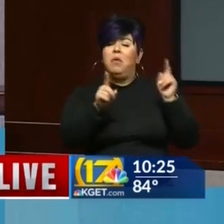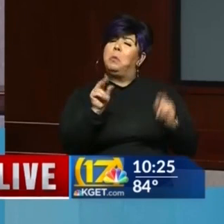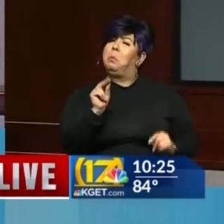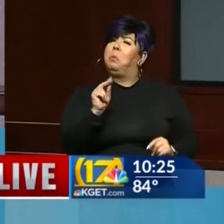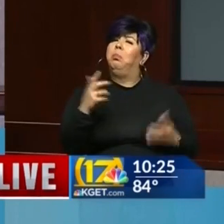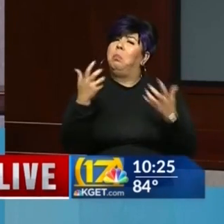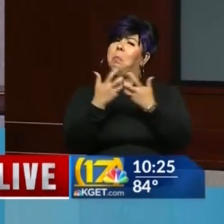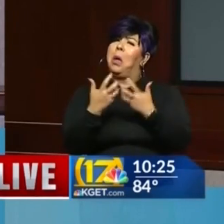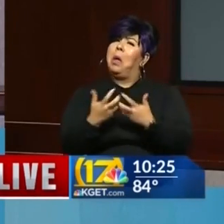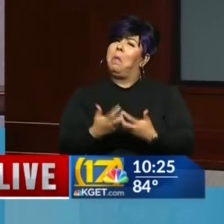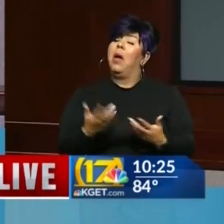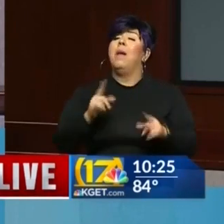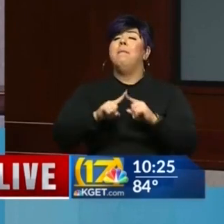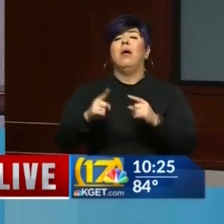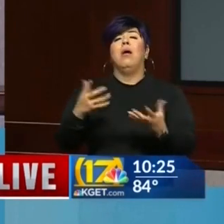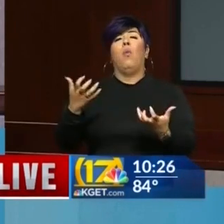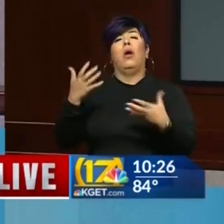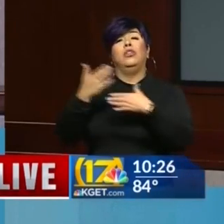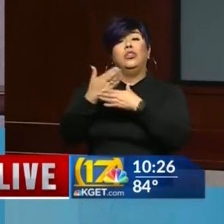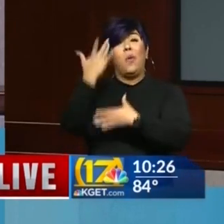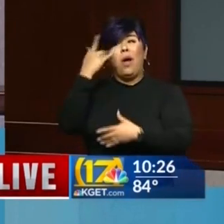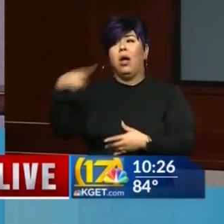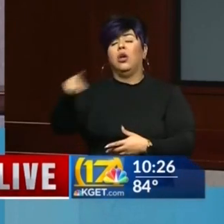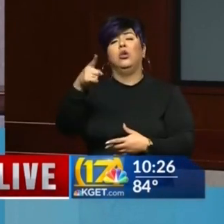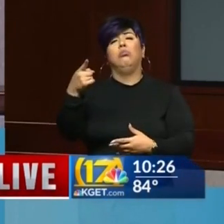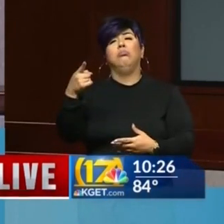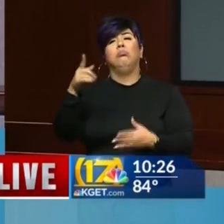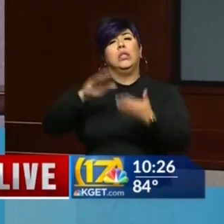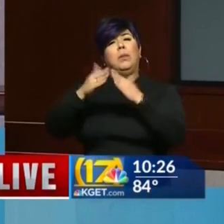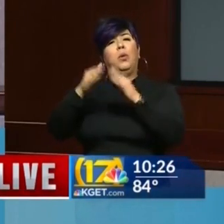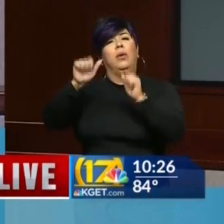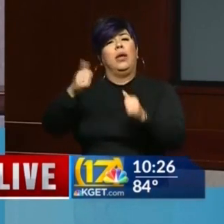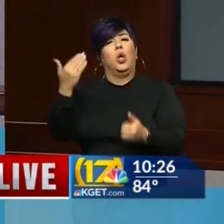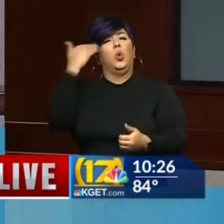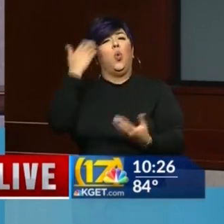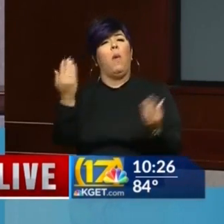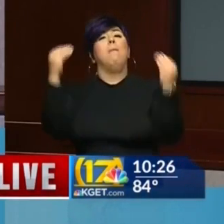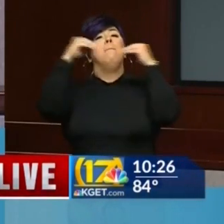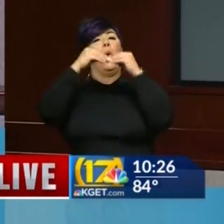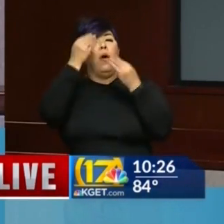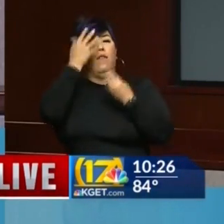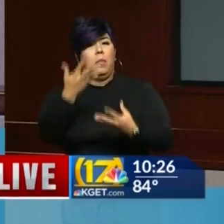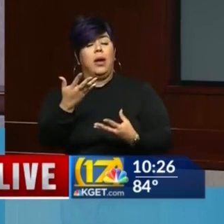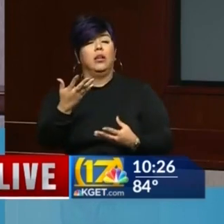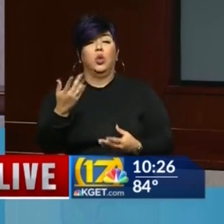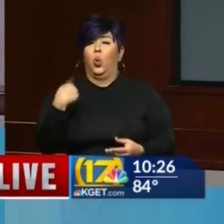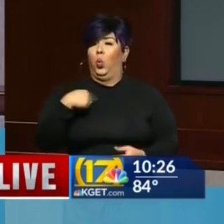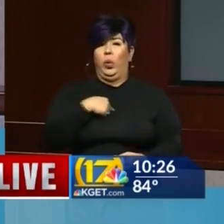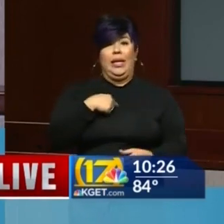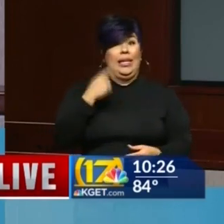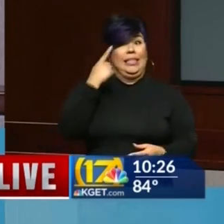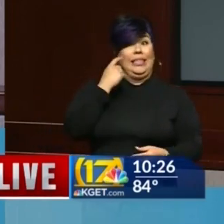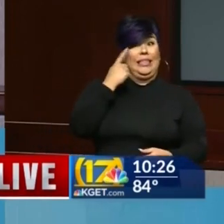AS ITTEE ROLL OFS OVER TIME. IT TENDITENDS, TO FALL IN LINE WITH WHAT WE SEE. THERE ARE NOT DRAMATIC DID YOU HAVE RESTS AND WE CAN HOPEFULLY